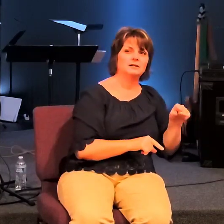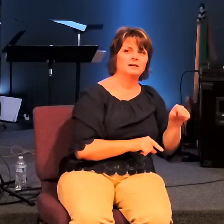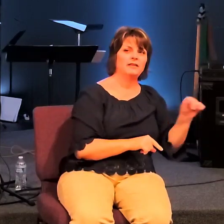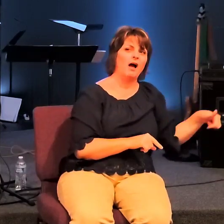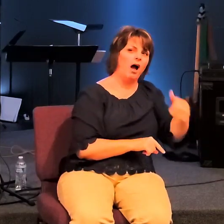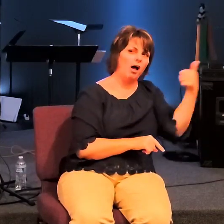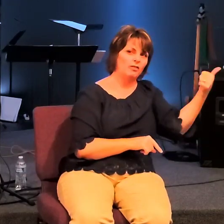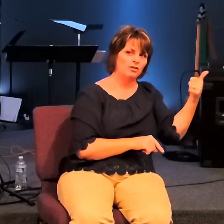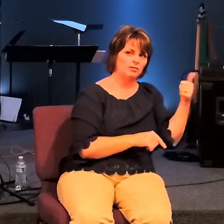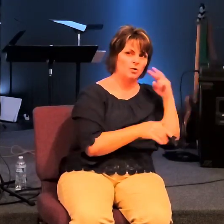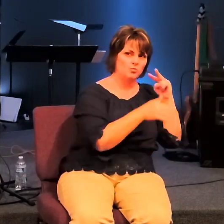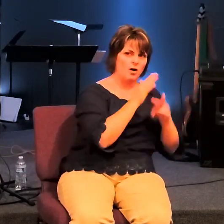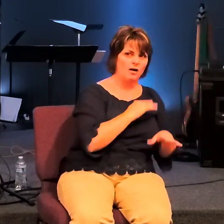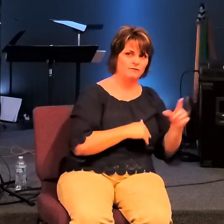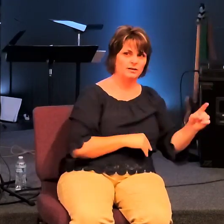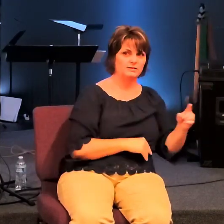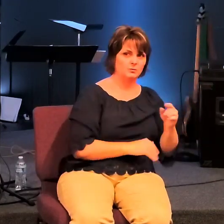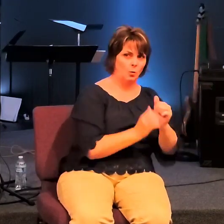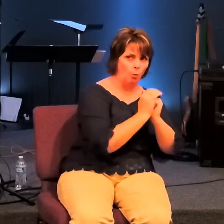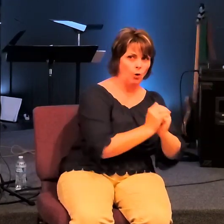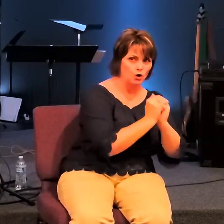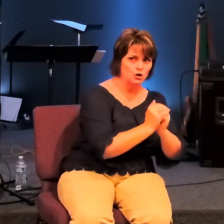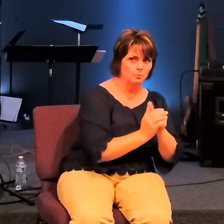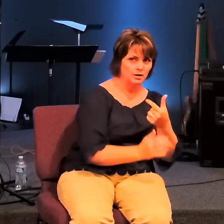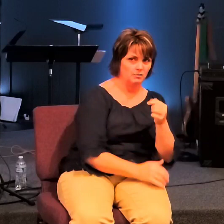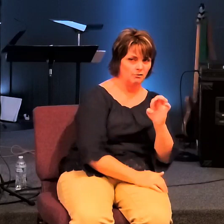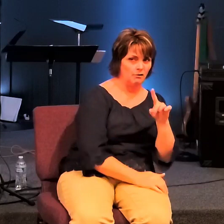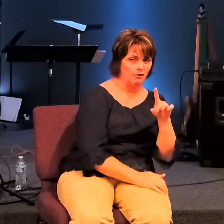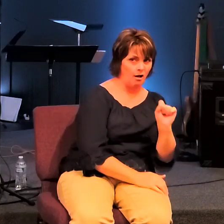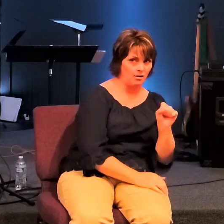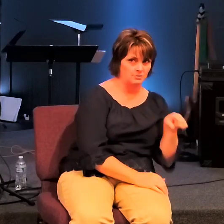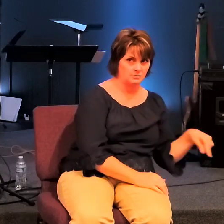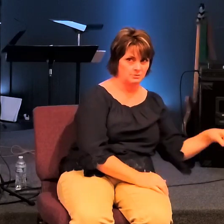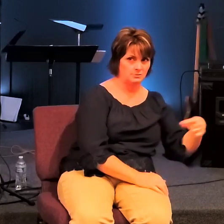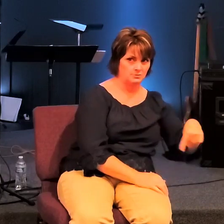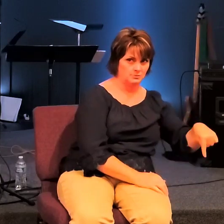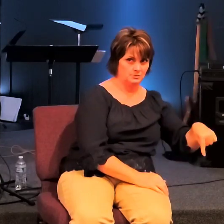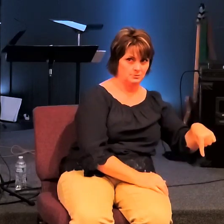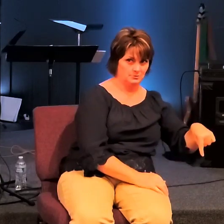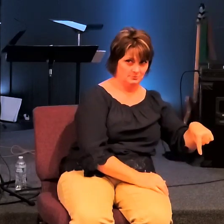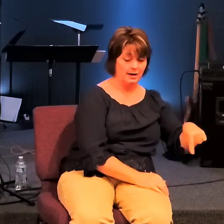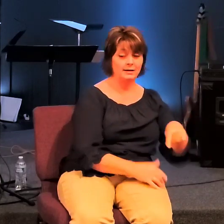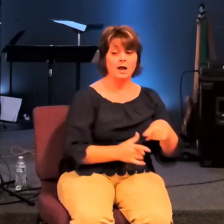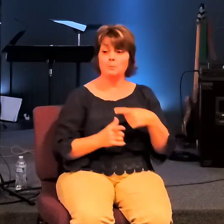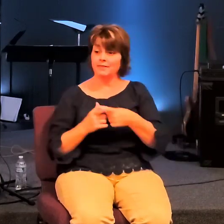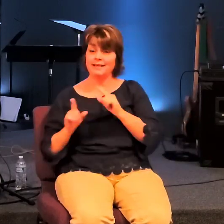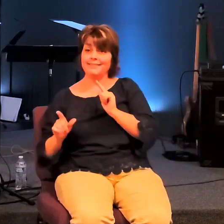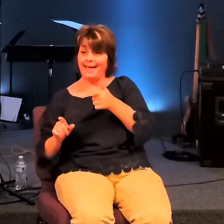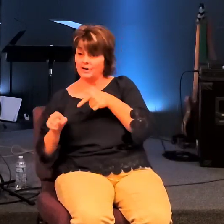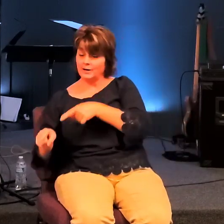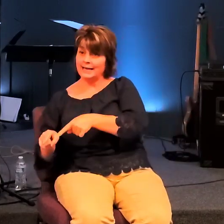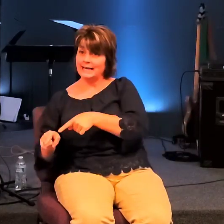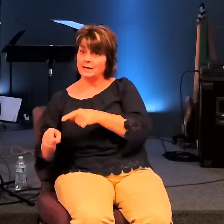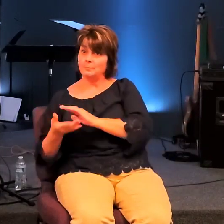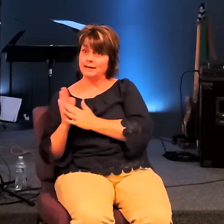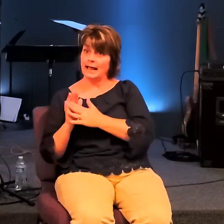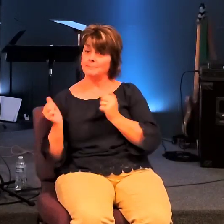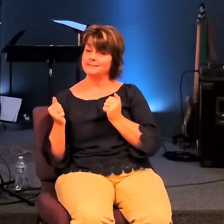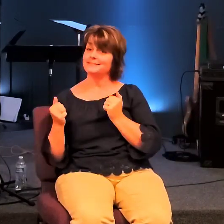he got scared because the queen said that she was going to kill him and so he ran away